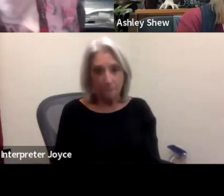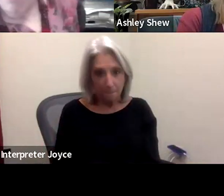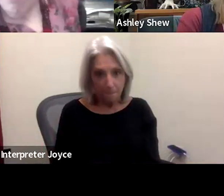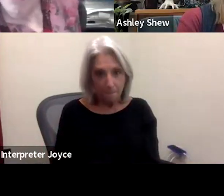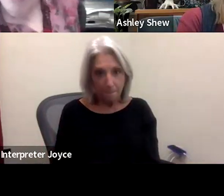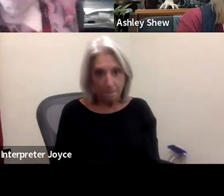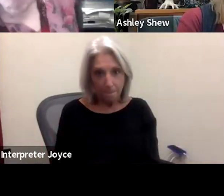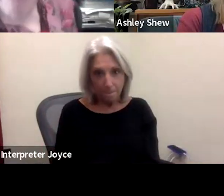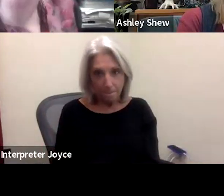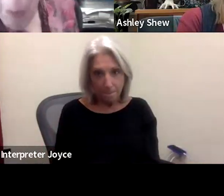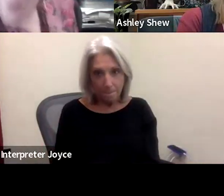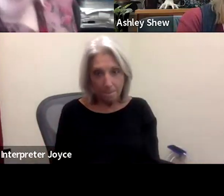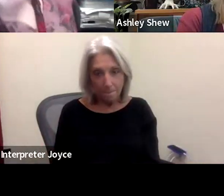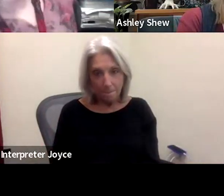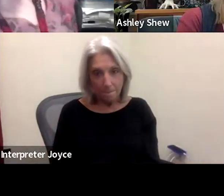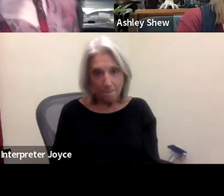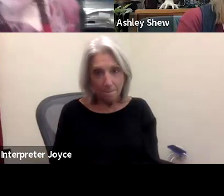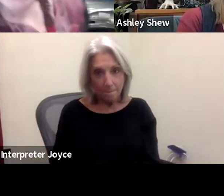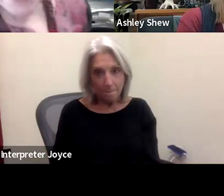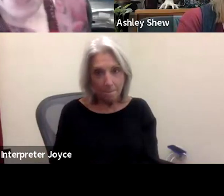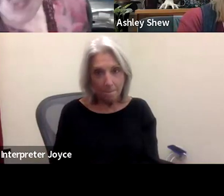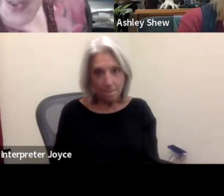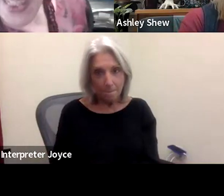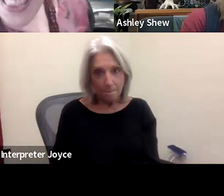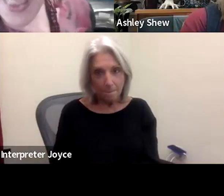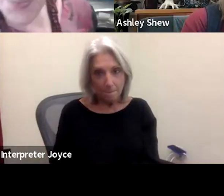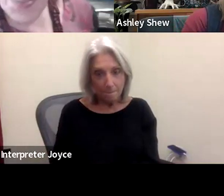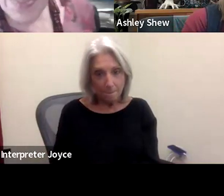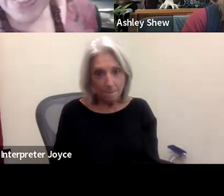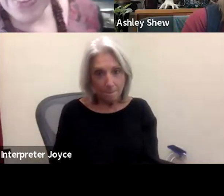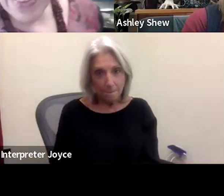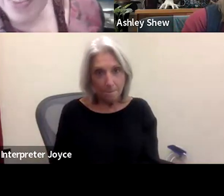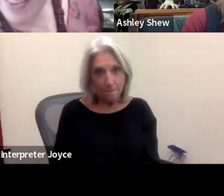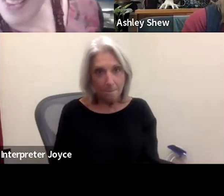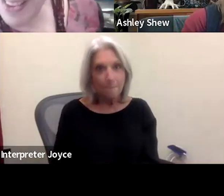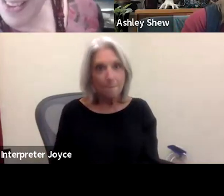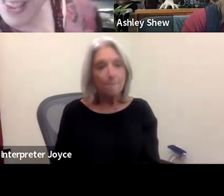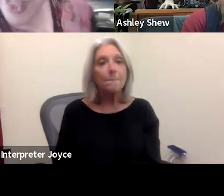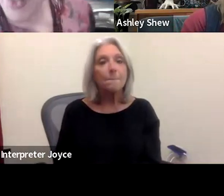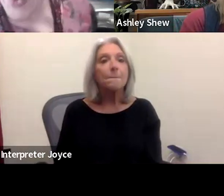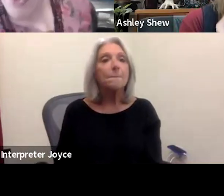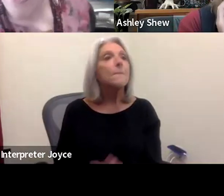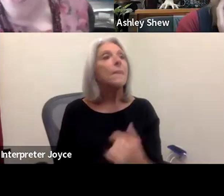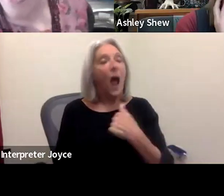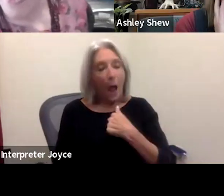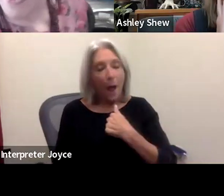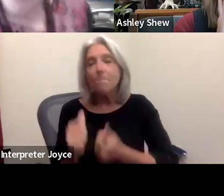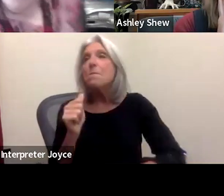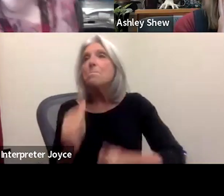I am most legendary. And the most legendary.